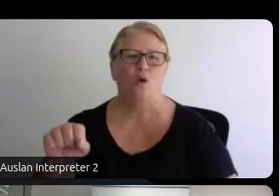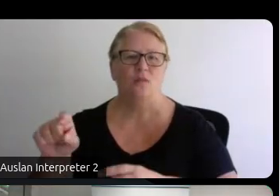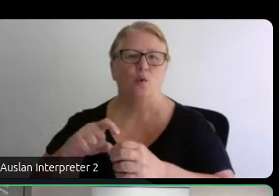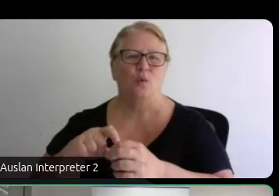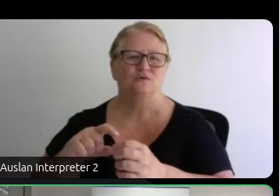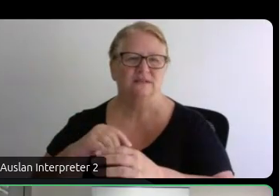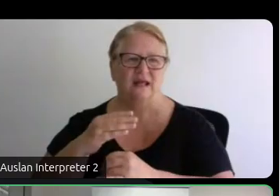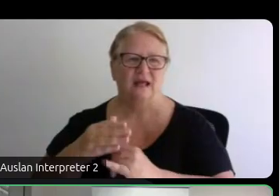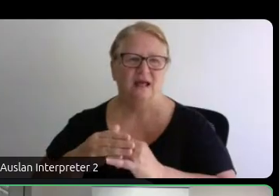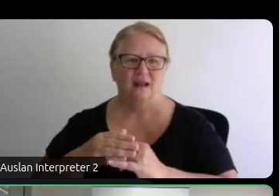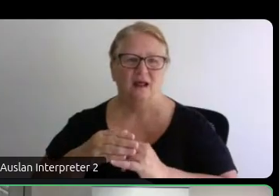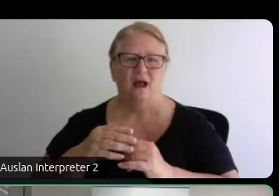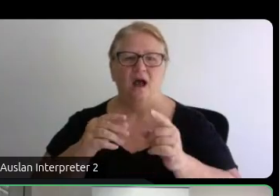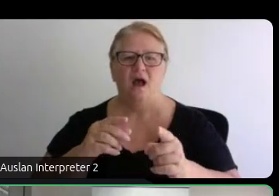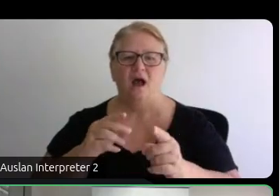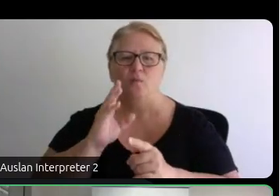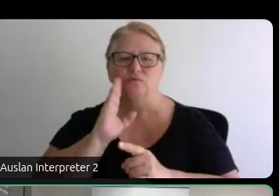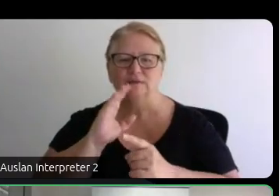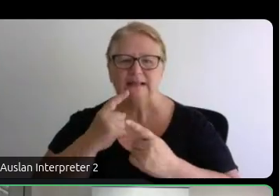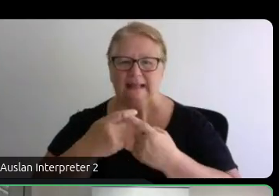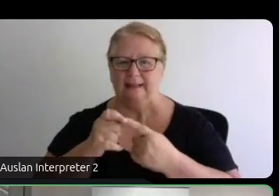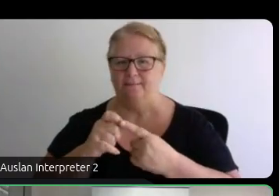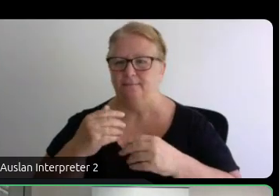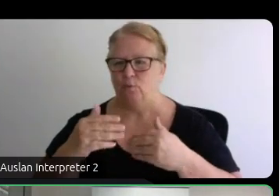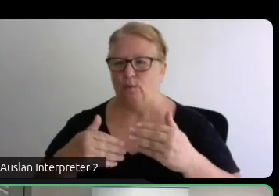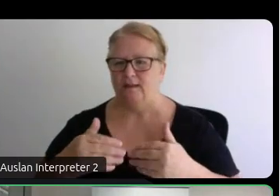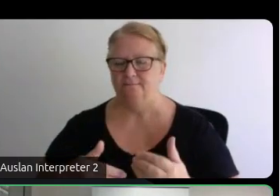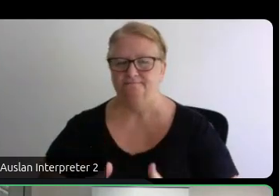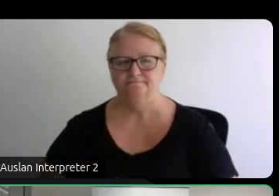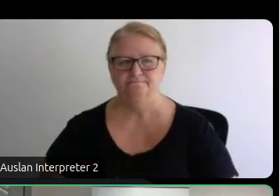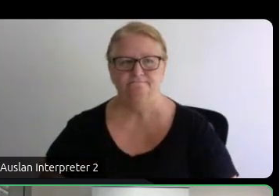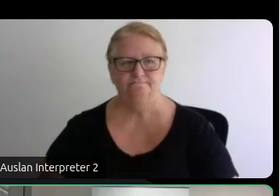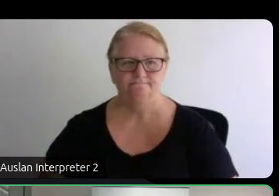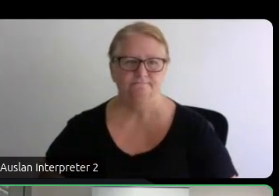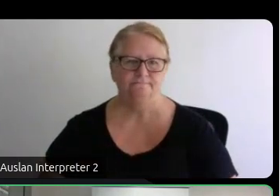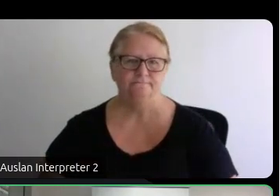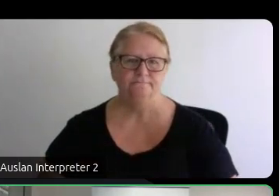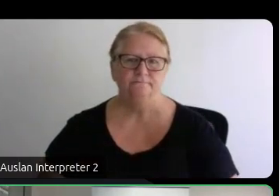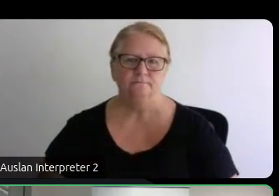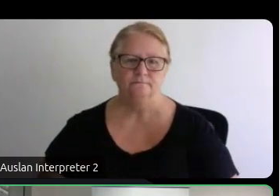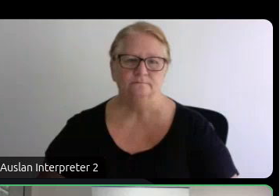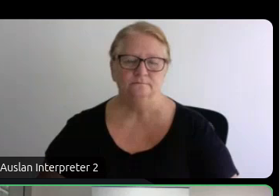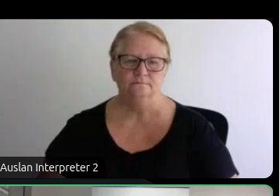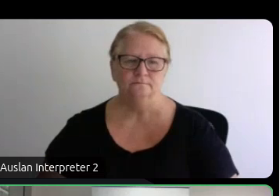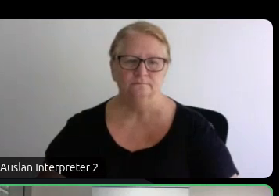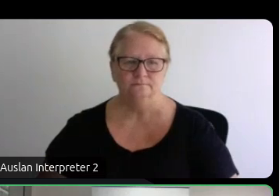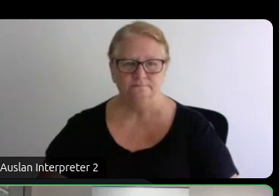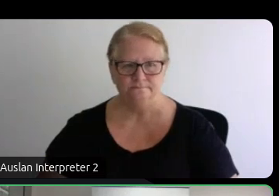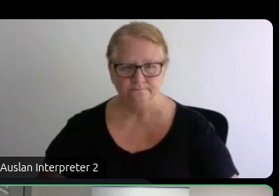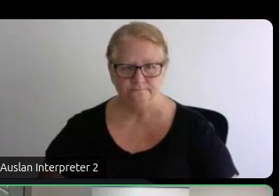much left to go. Um, I just want to briefly go over the changes. So, um, I kind of mentioned